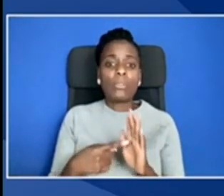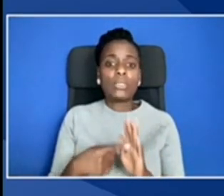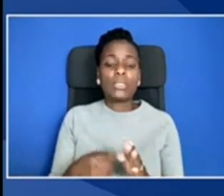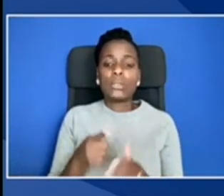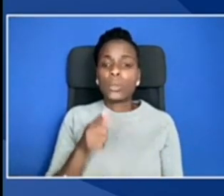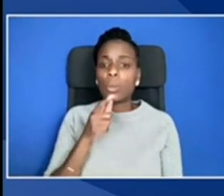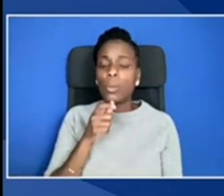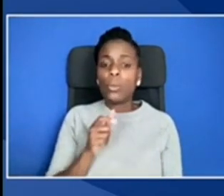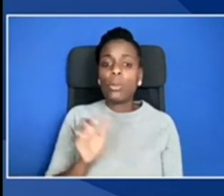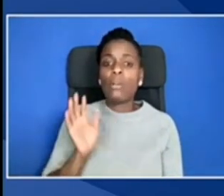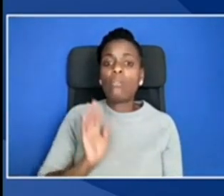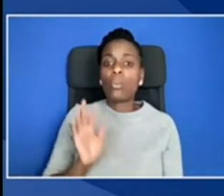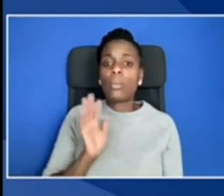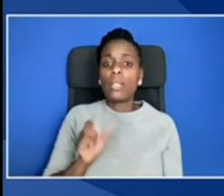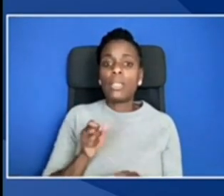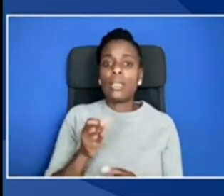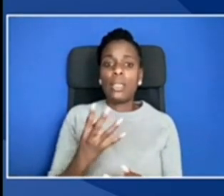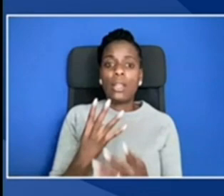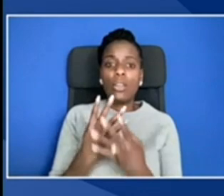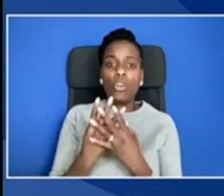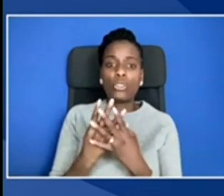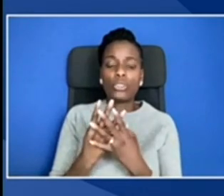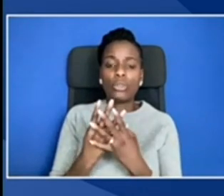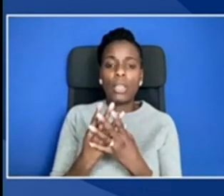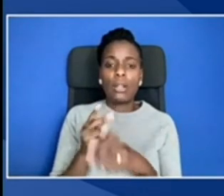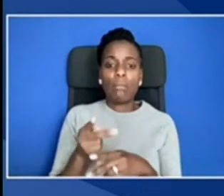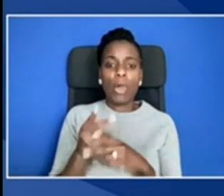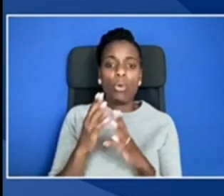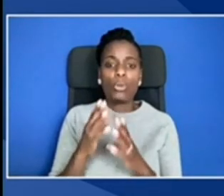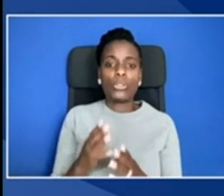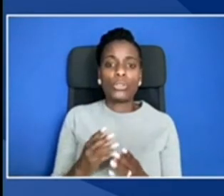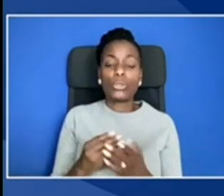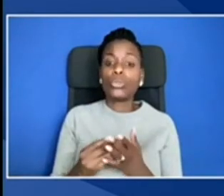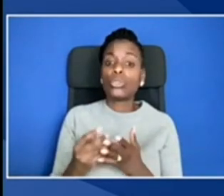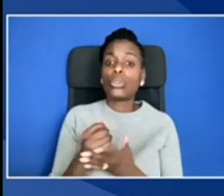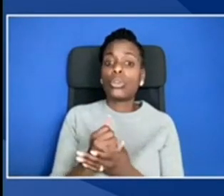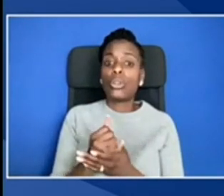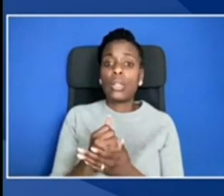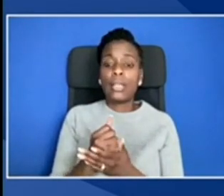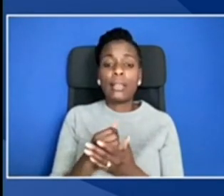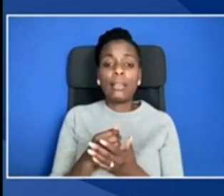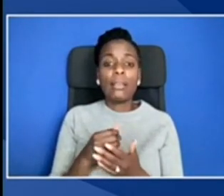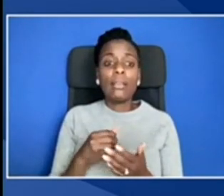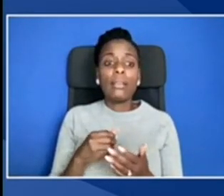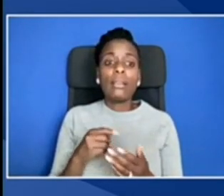incarcerated borrowers whose earning income, their potential for future income,